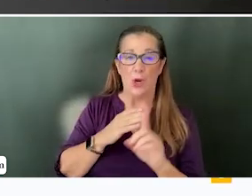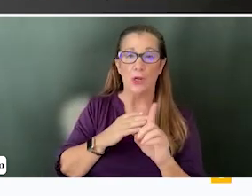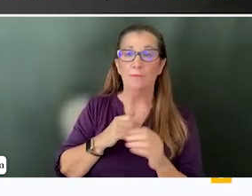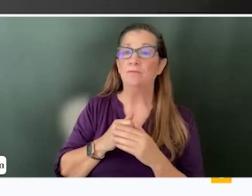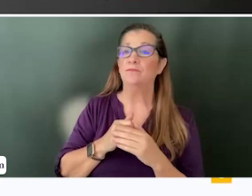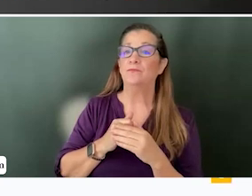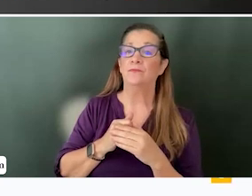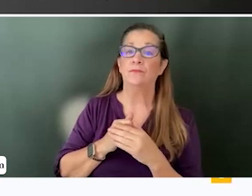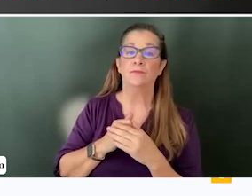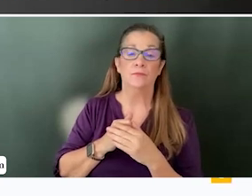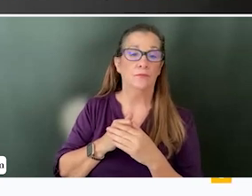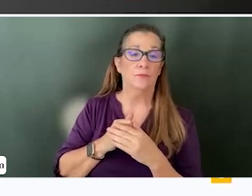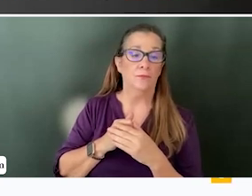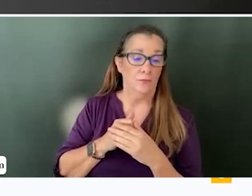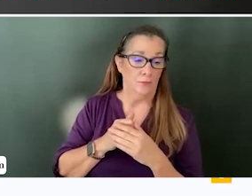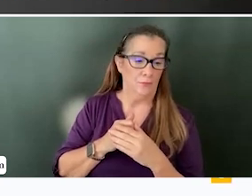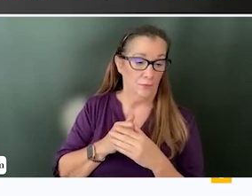Um. This. Slide.